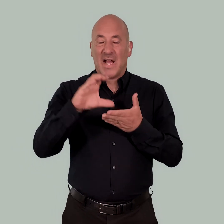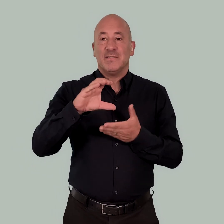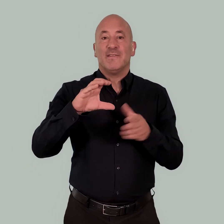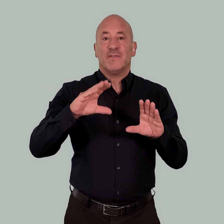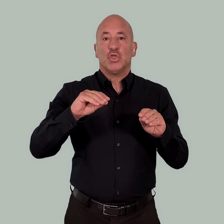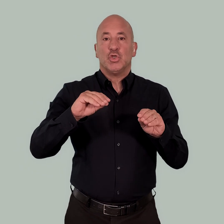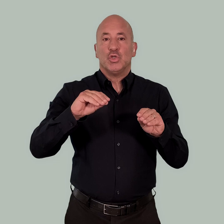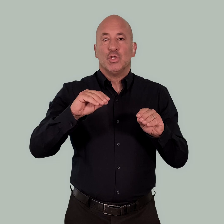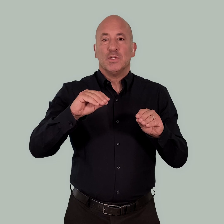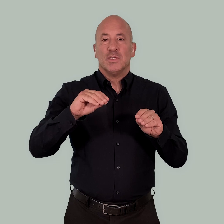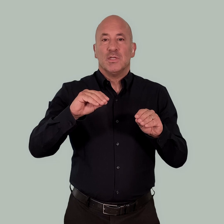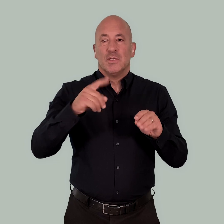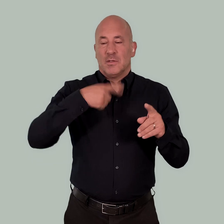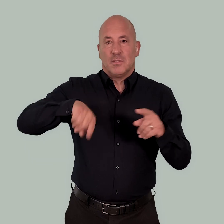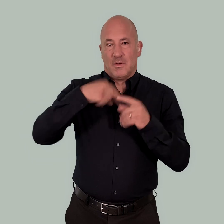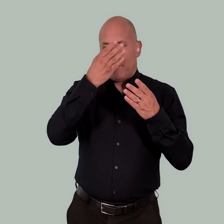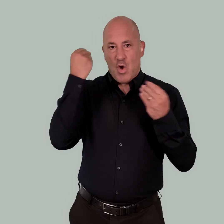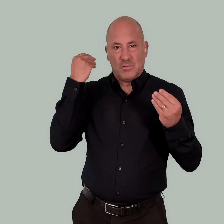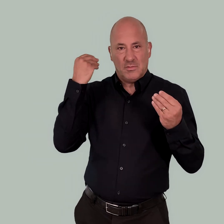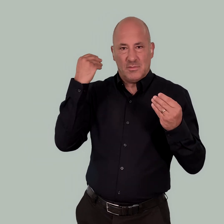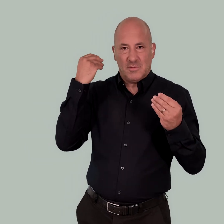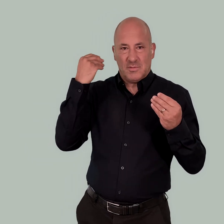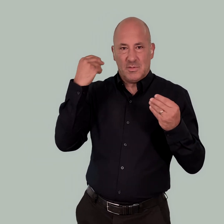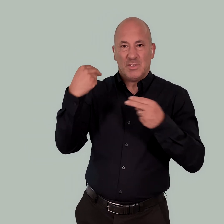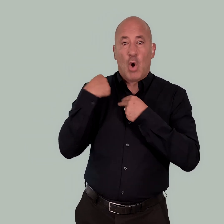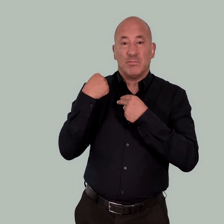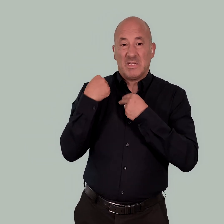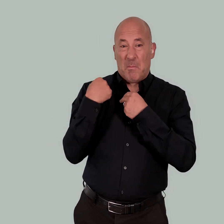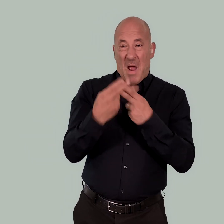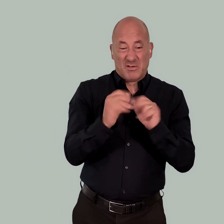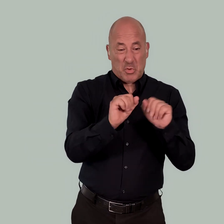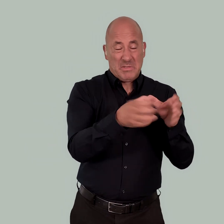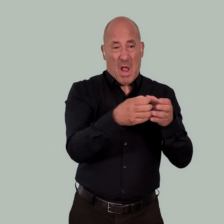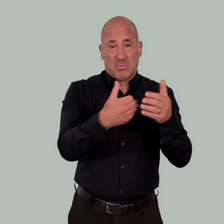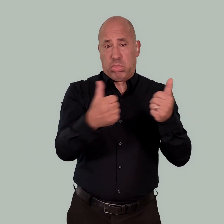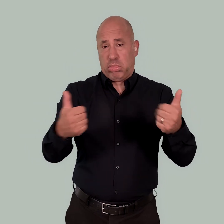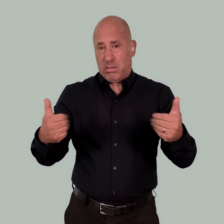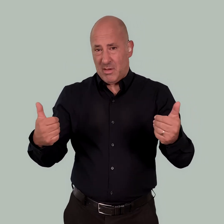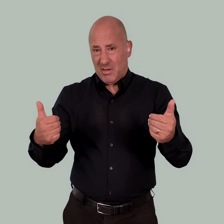Funding ends. Institutional memory dissipates. Responsibility returns to fragmented departments.